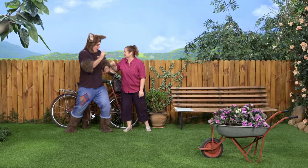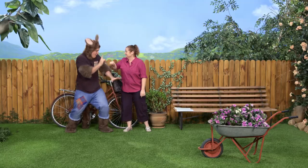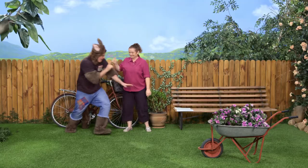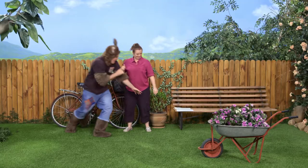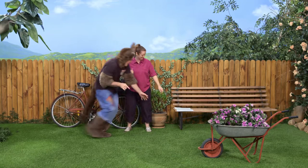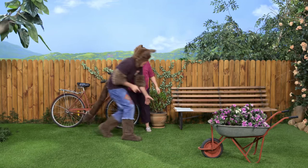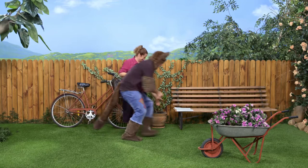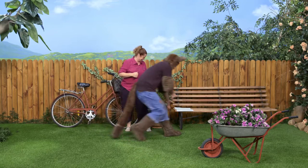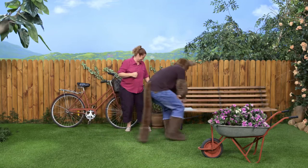Great. OK.